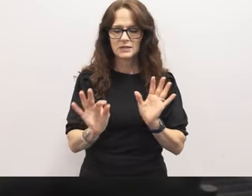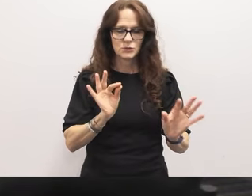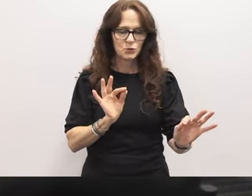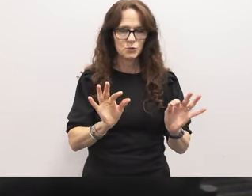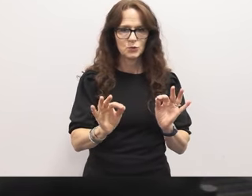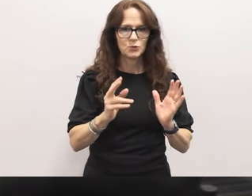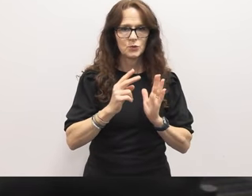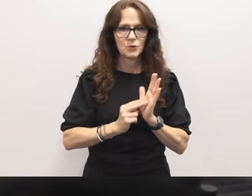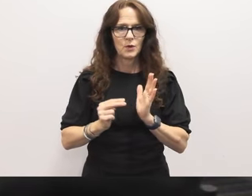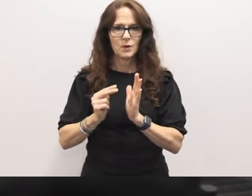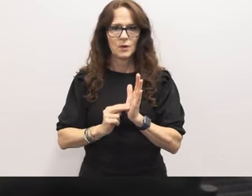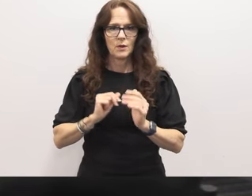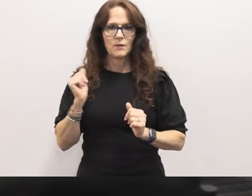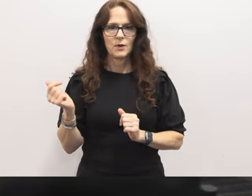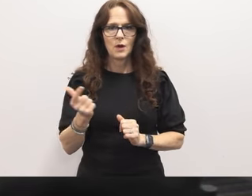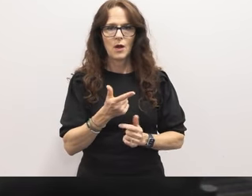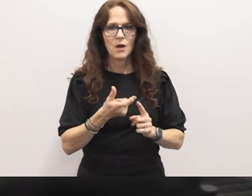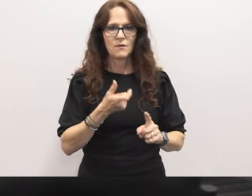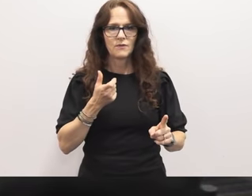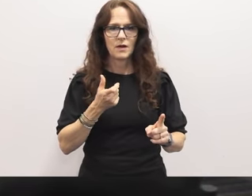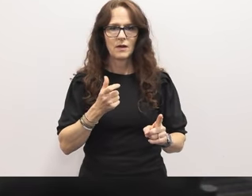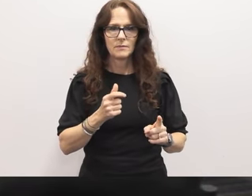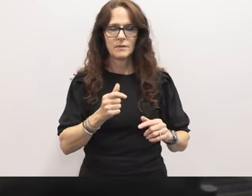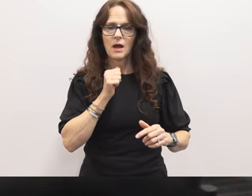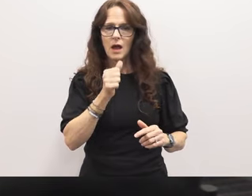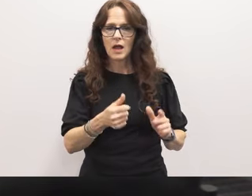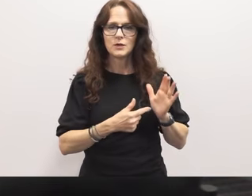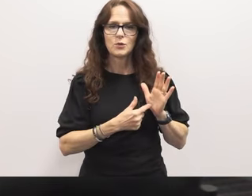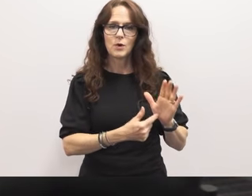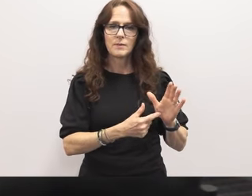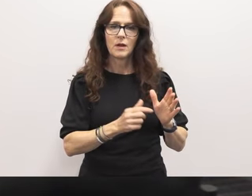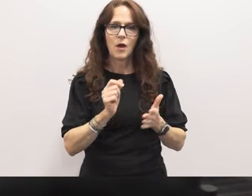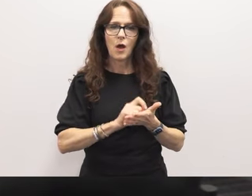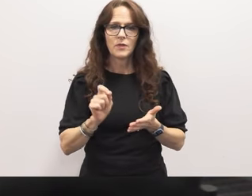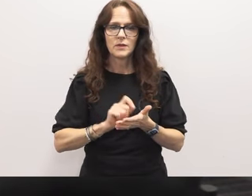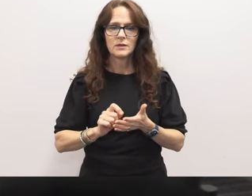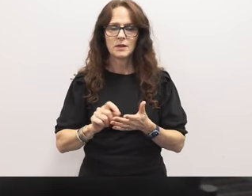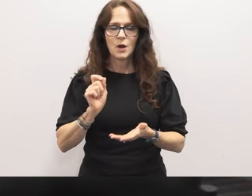they're all from underrepresented authors writing about underrepresented characters,